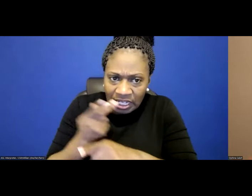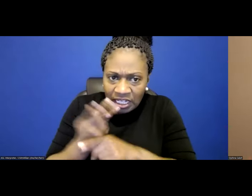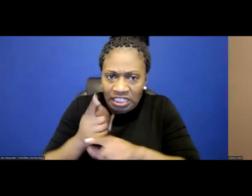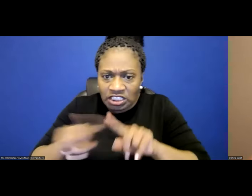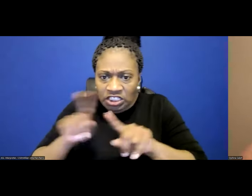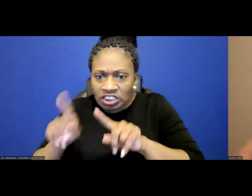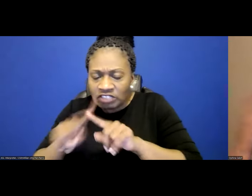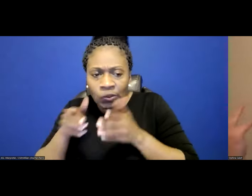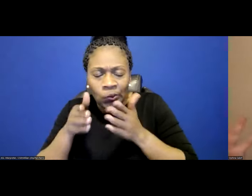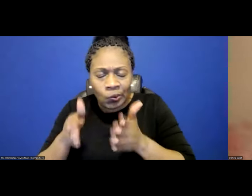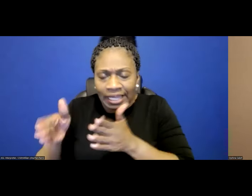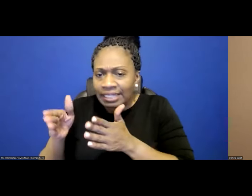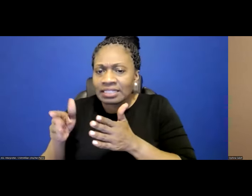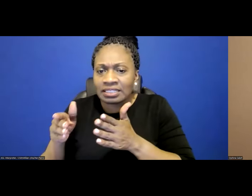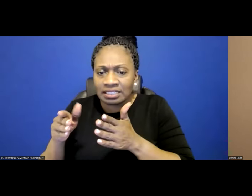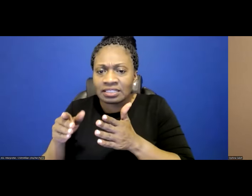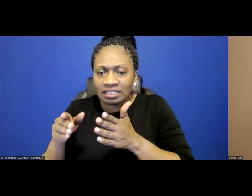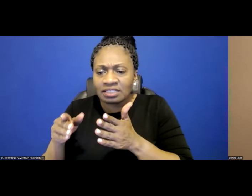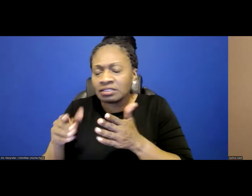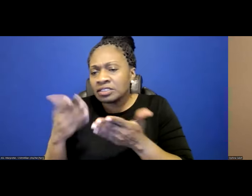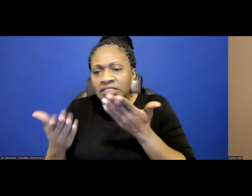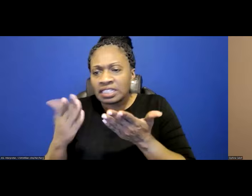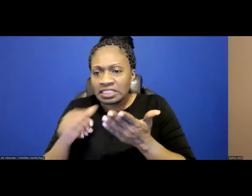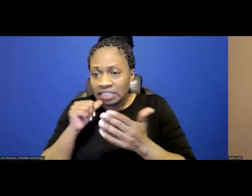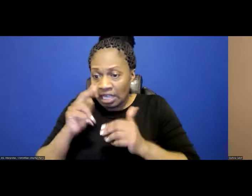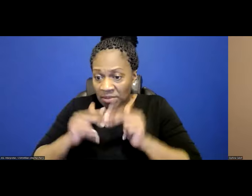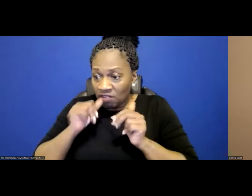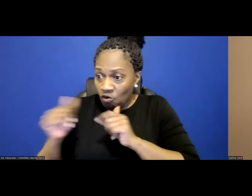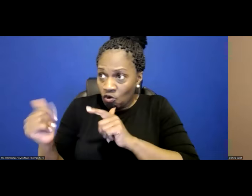navigating a world that isn't necessarily built for all of us.